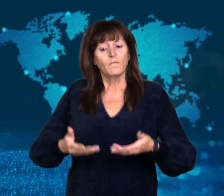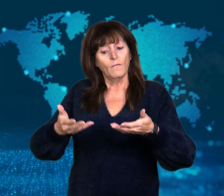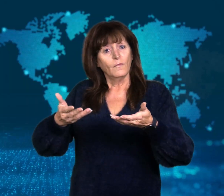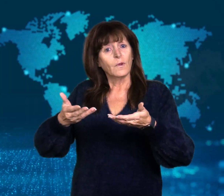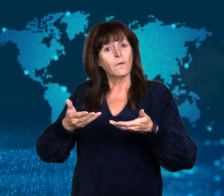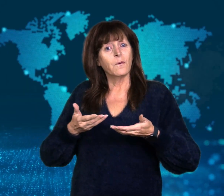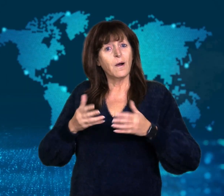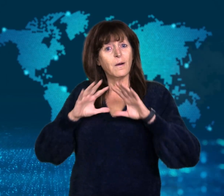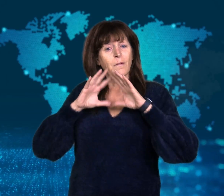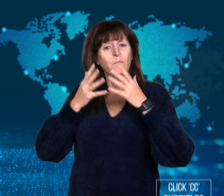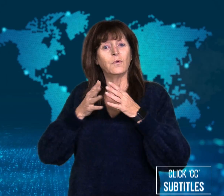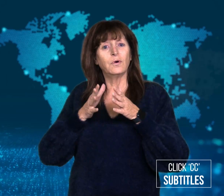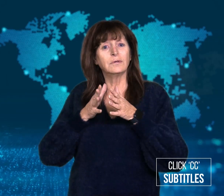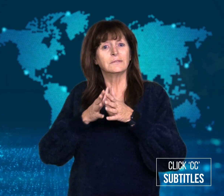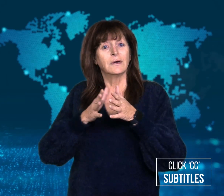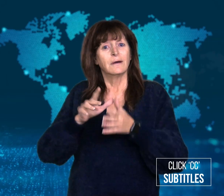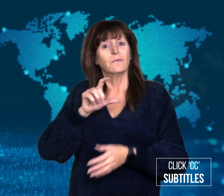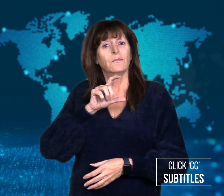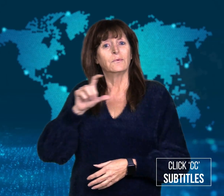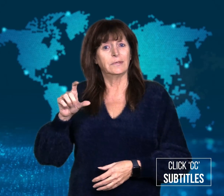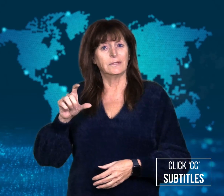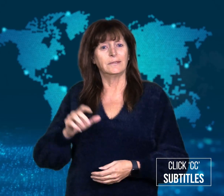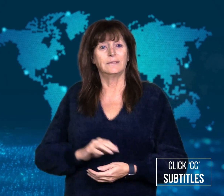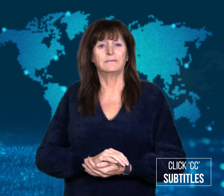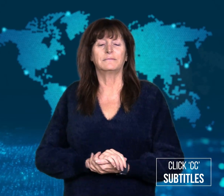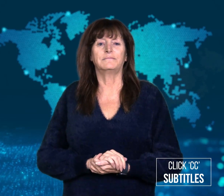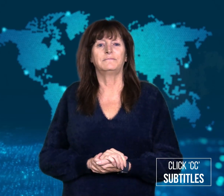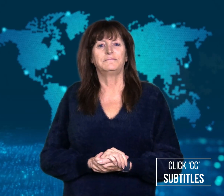Welcome to WorldSign Week!